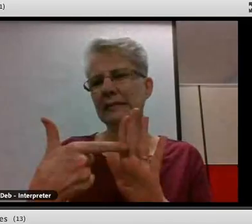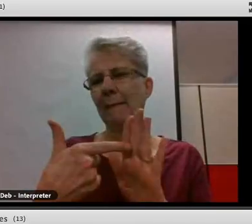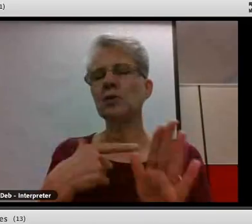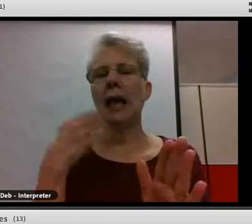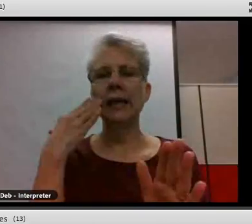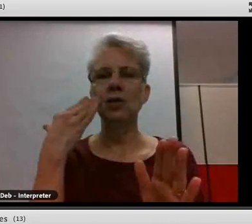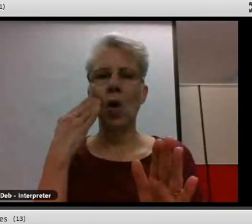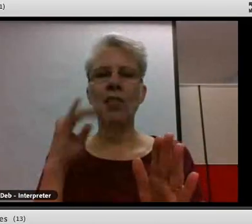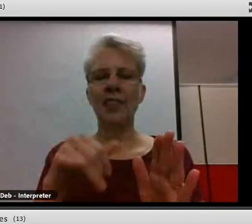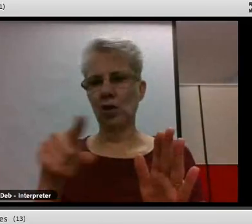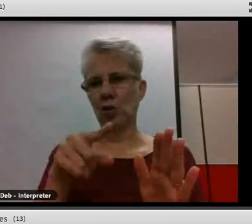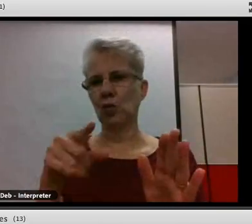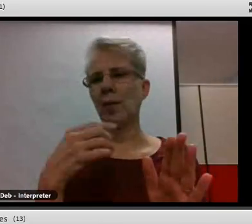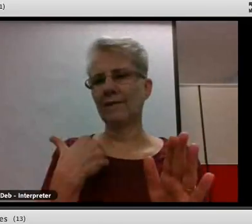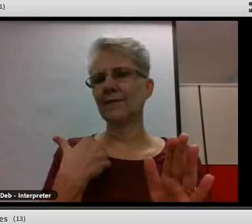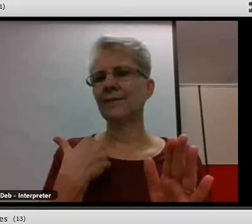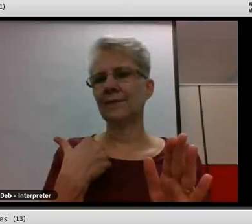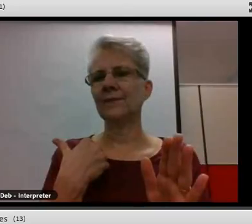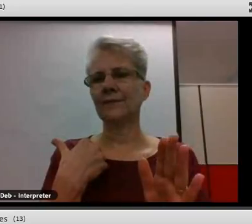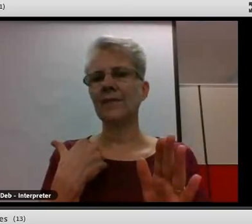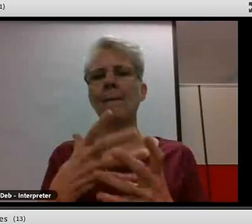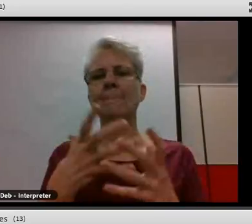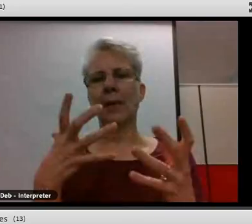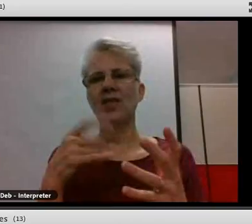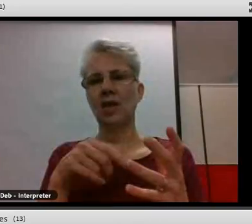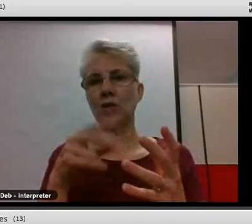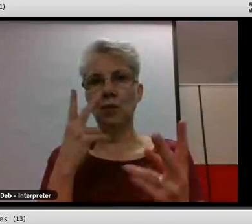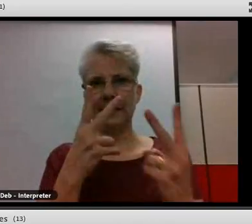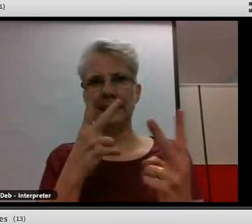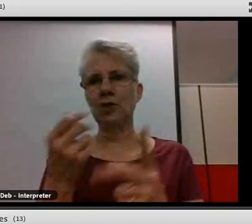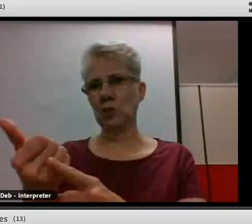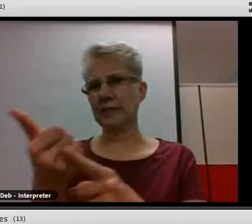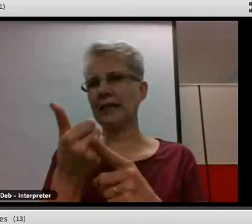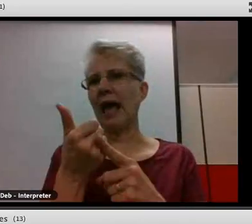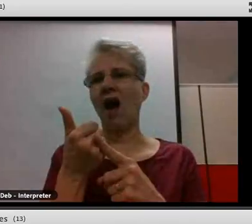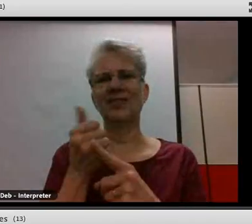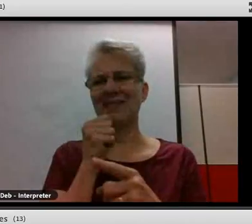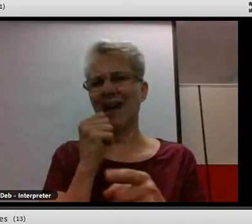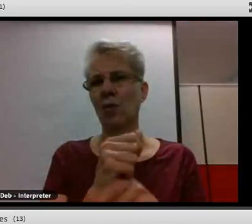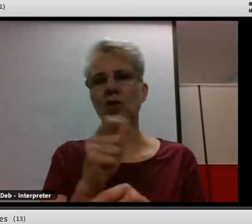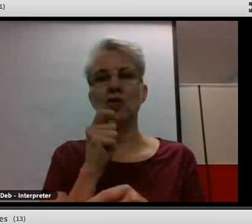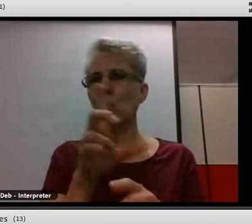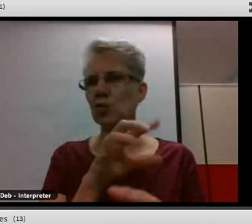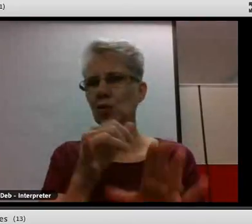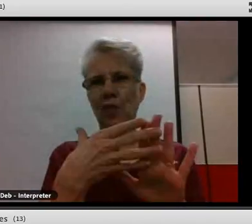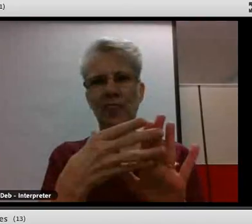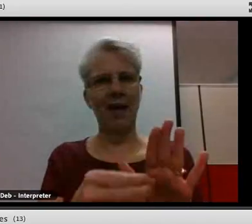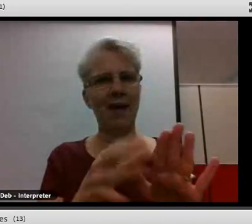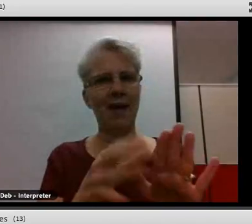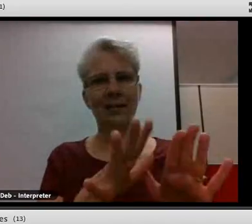and it kind of came about because of the guy that was on the screen before this, Tim,